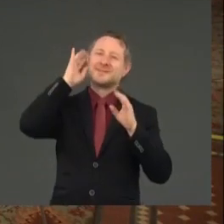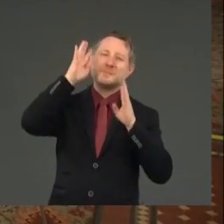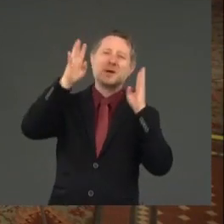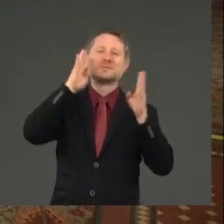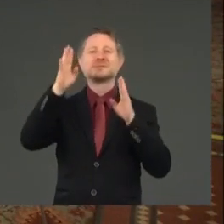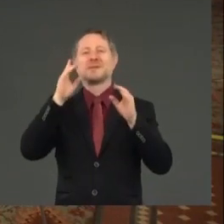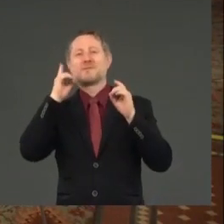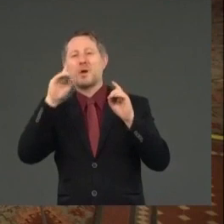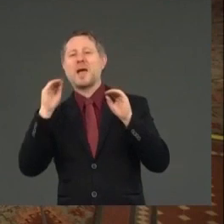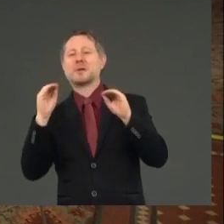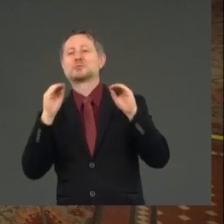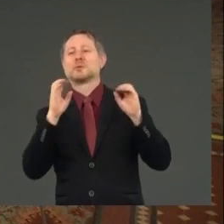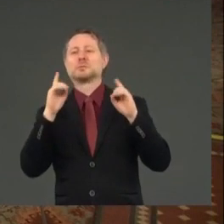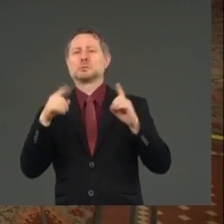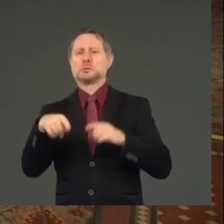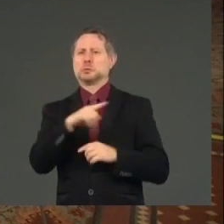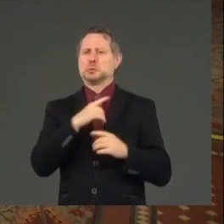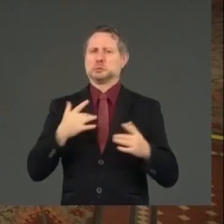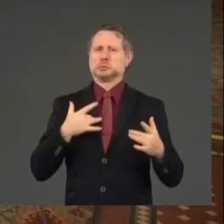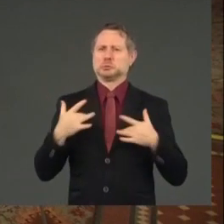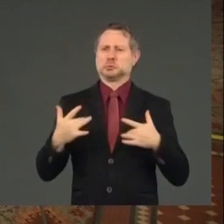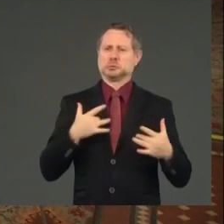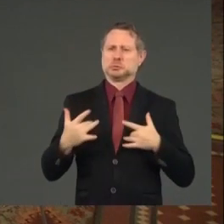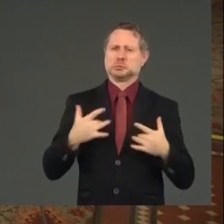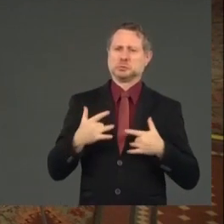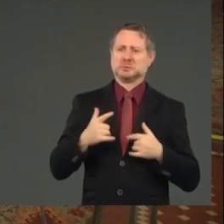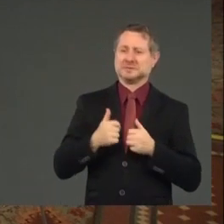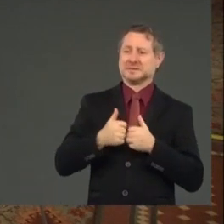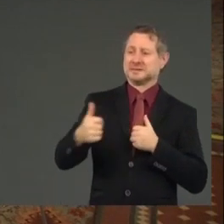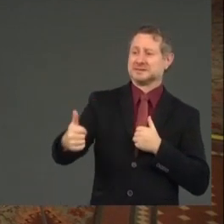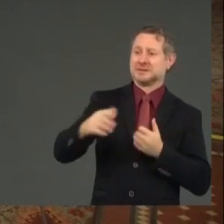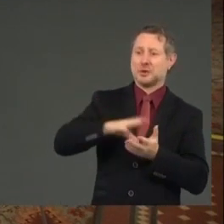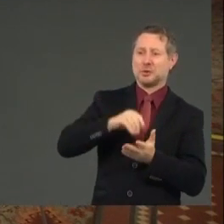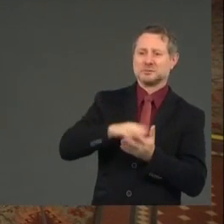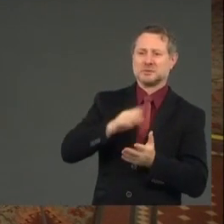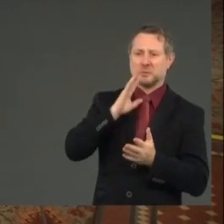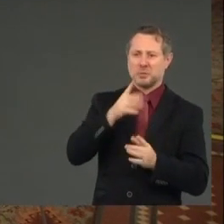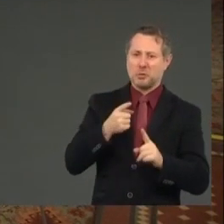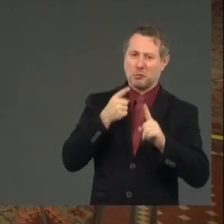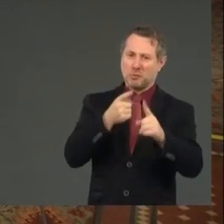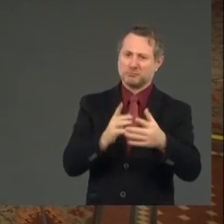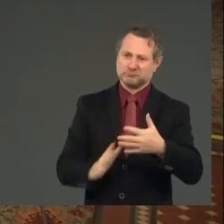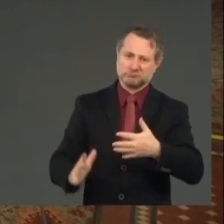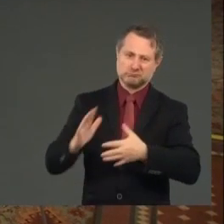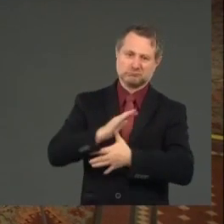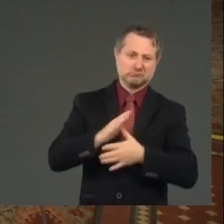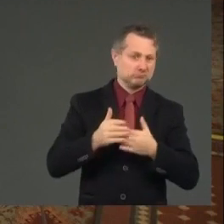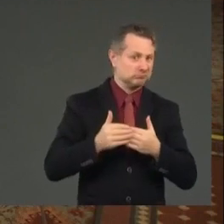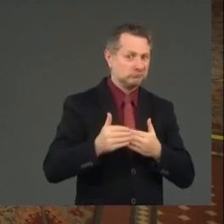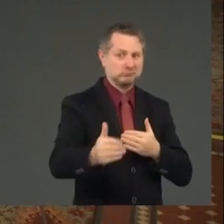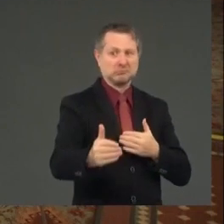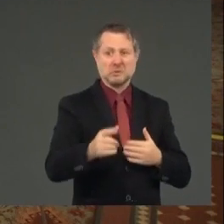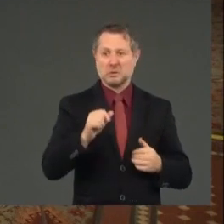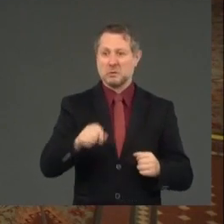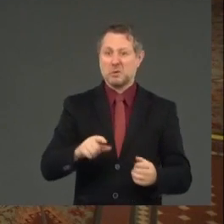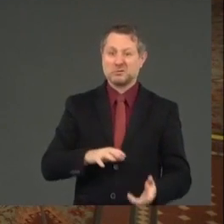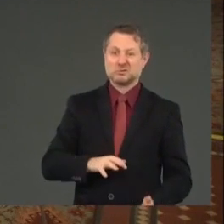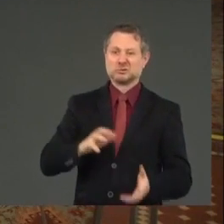PARENTS HAVE SAID SINCE THE REIMAGINE EDUCATION EDICT CAME OUT, IF YOU CAN CALL IT THAT,